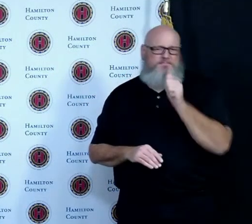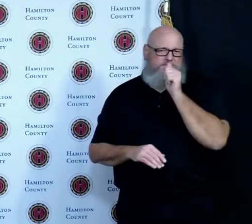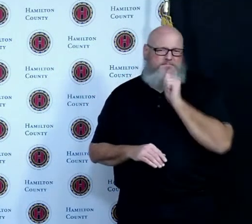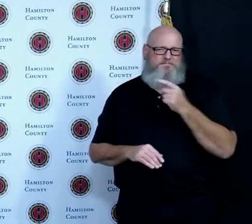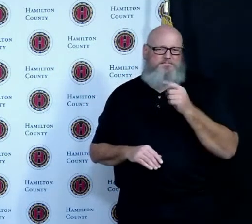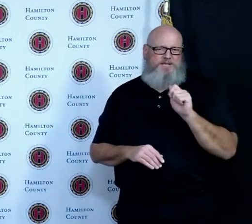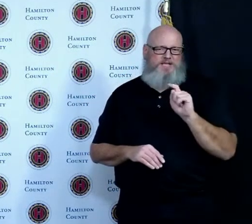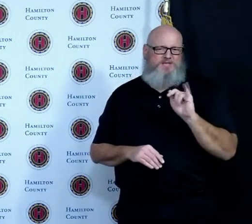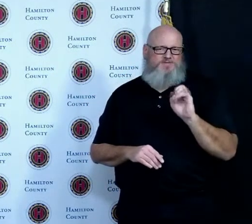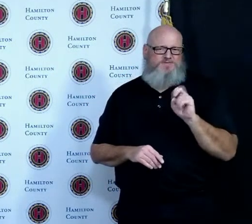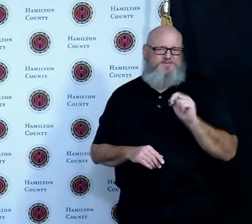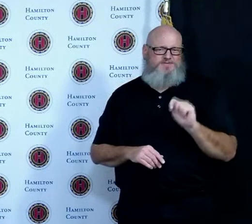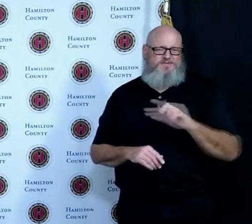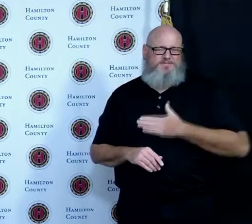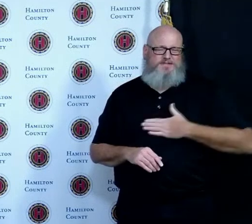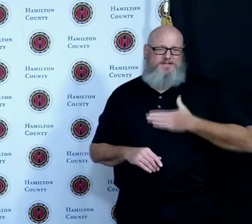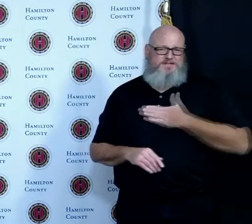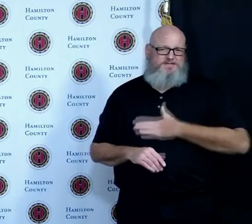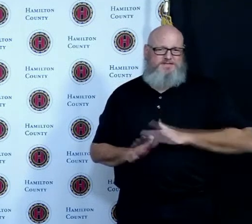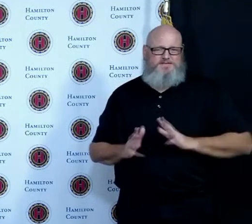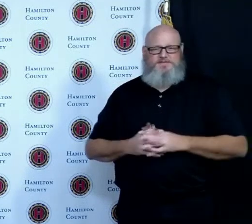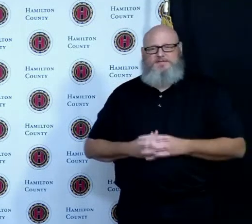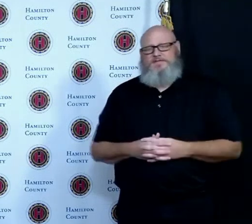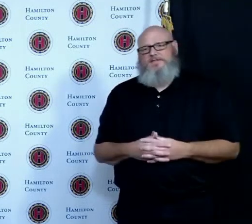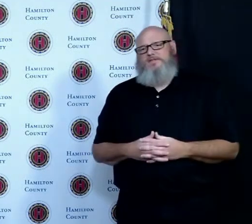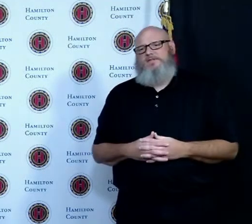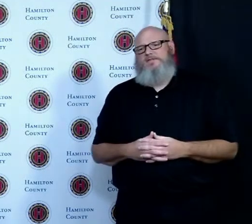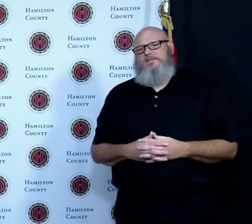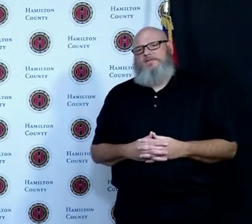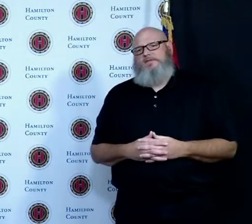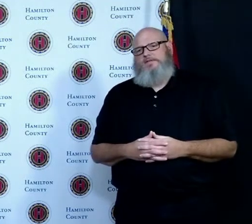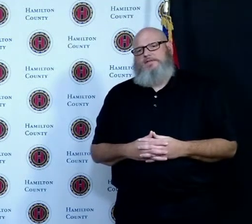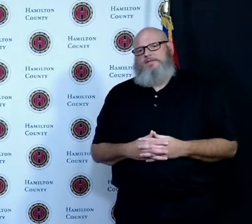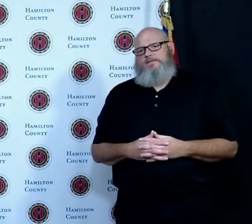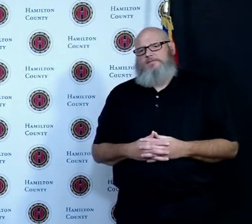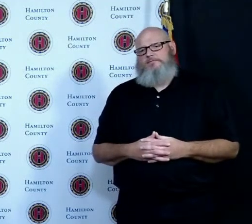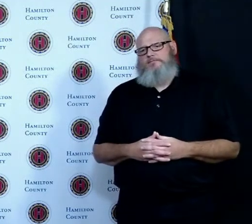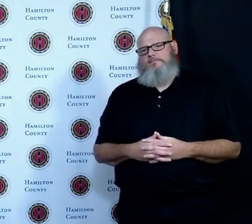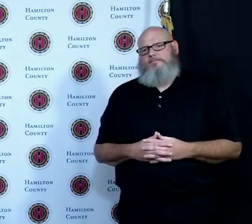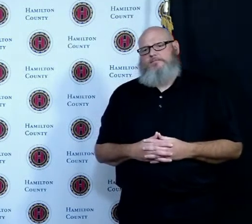some sort of an approval also only require one dose it might be a little bit easier to manage